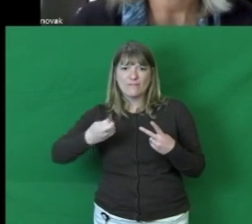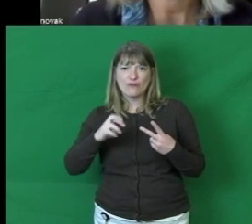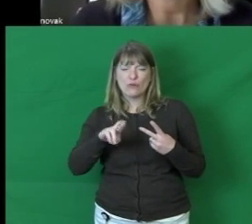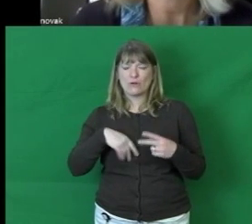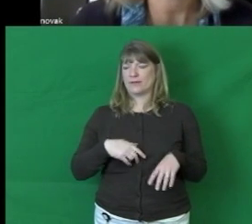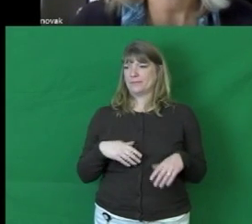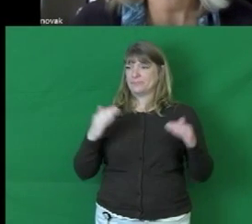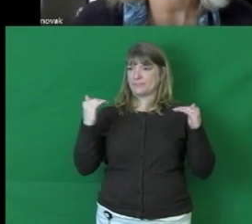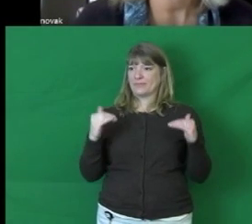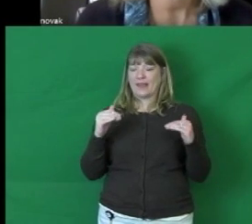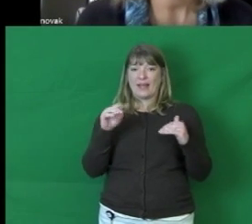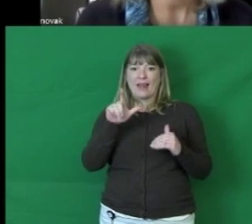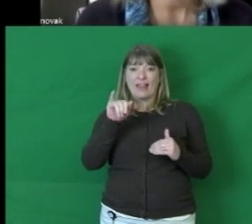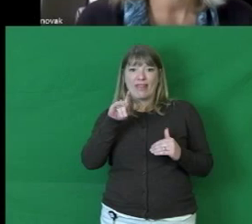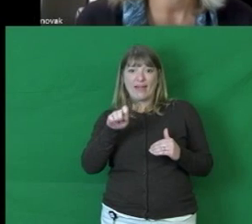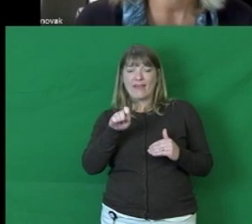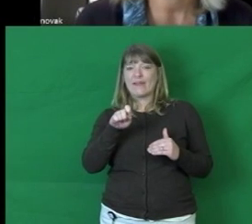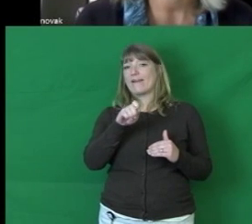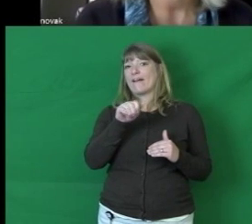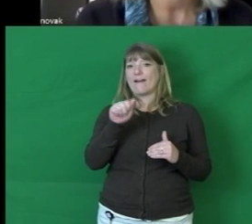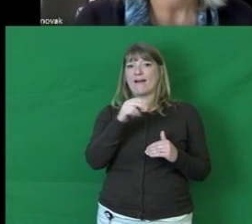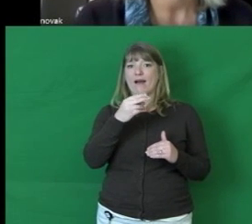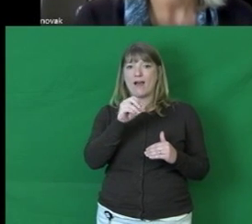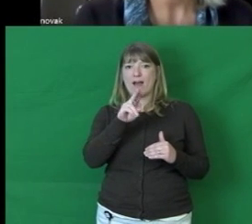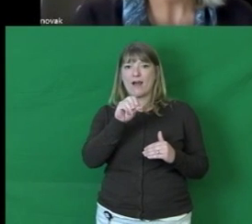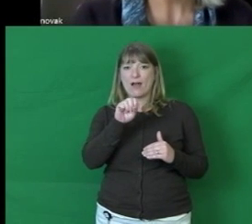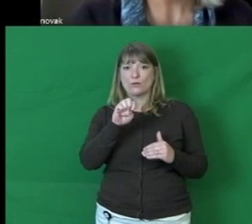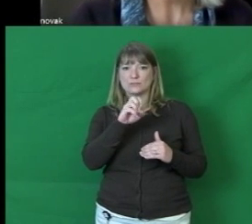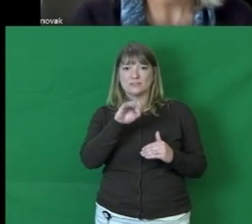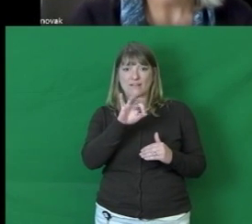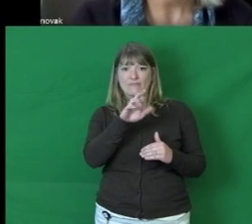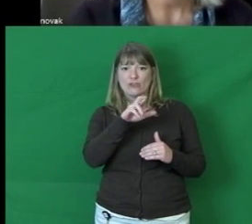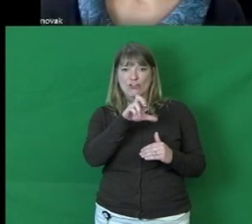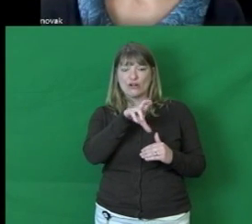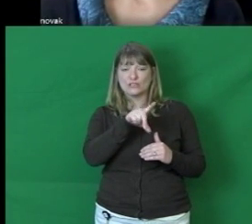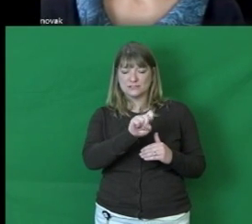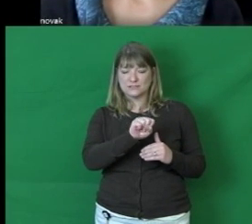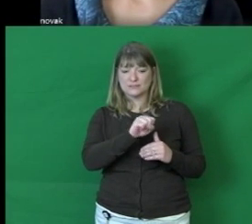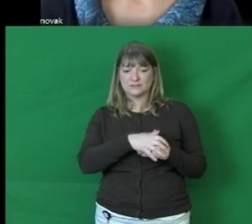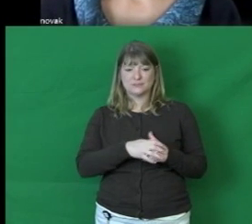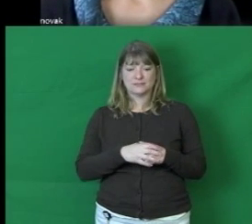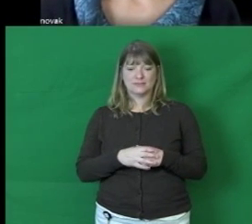"Like a house of cards" would be a great example of a simile.